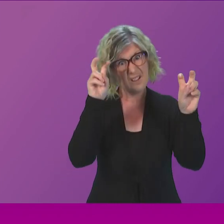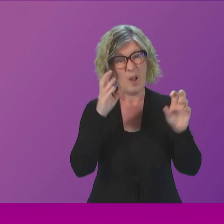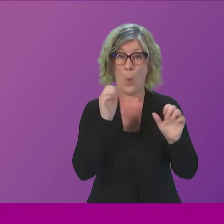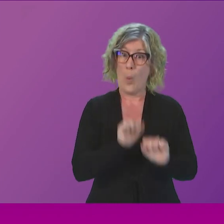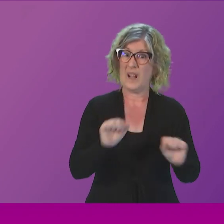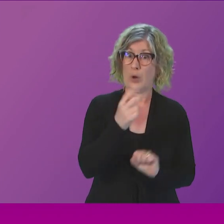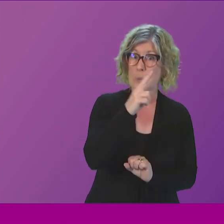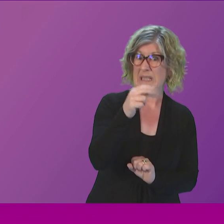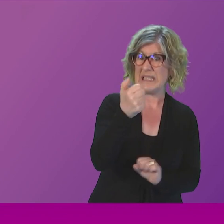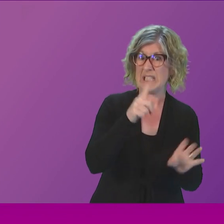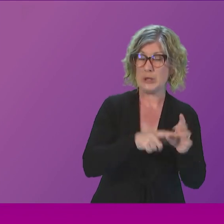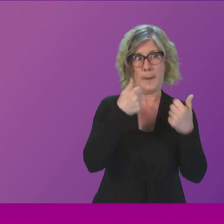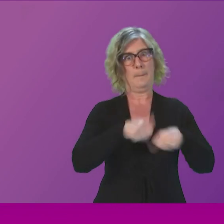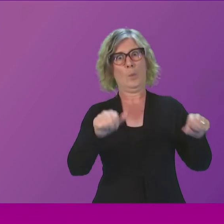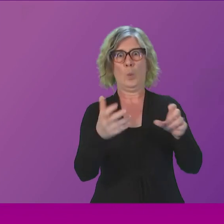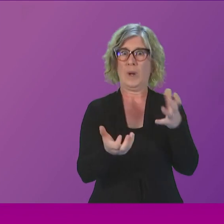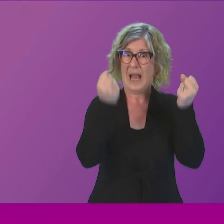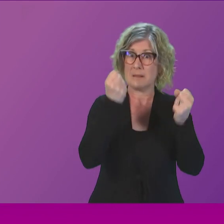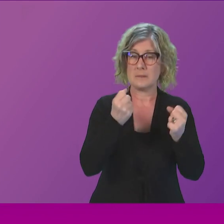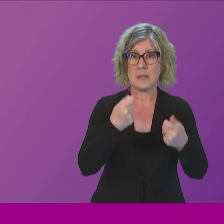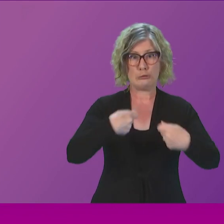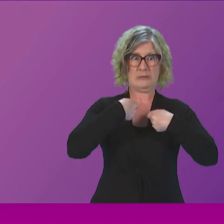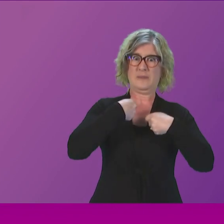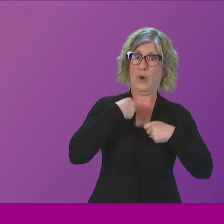I do not think that.